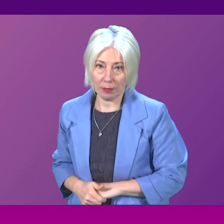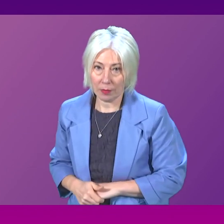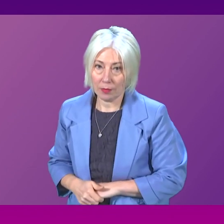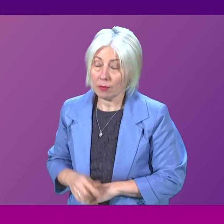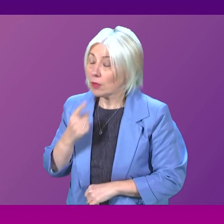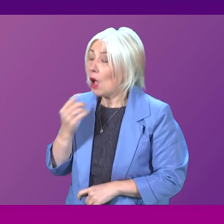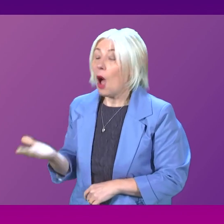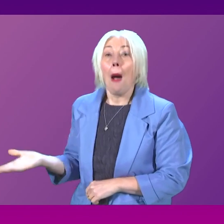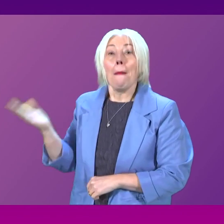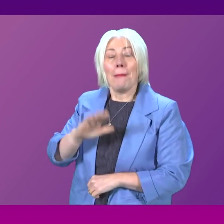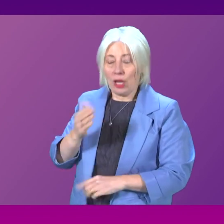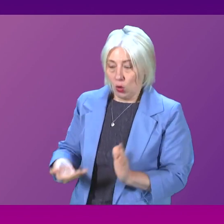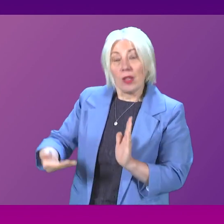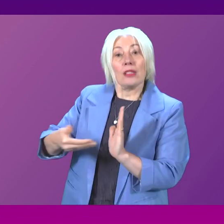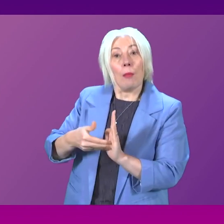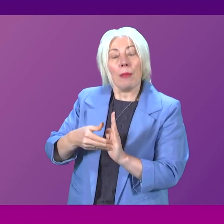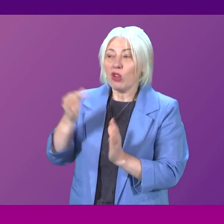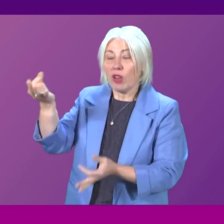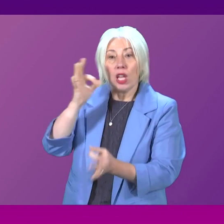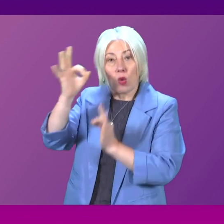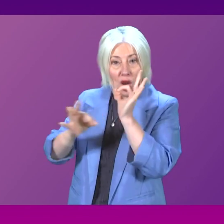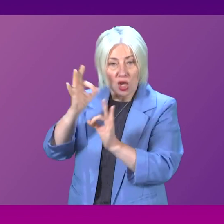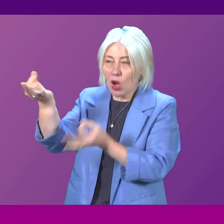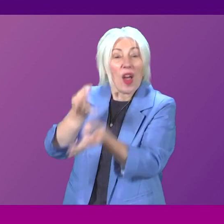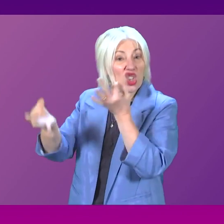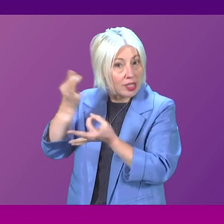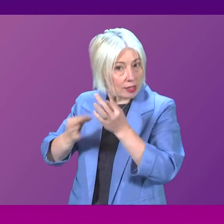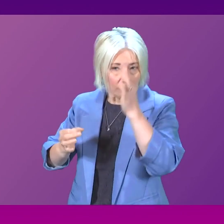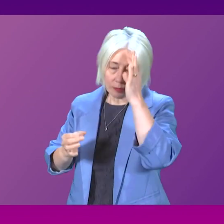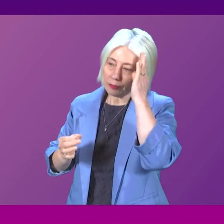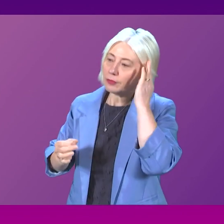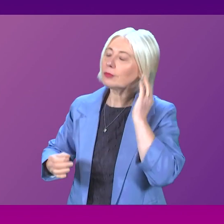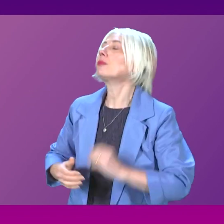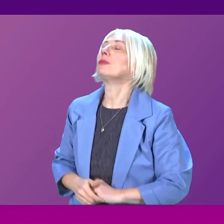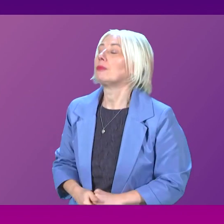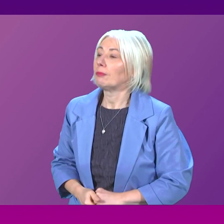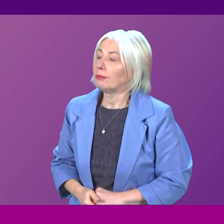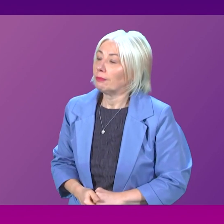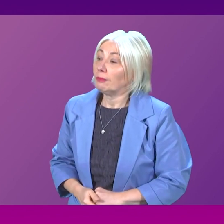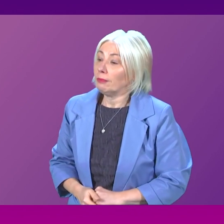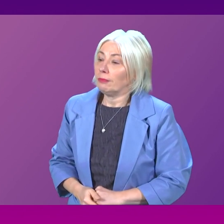just heard about.